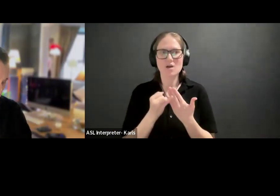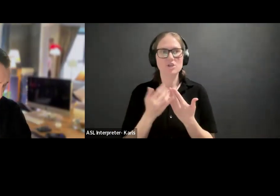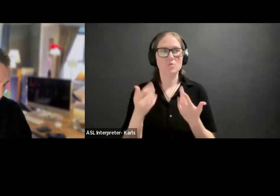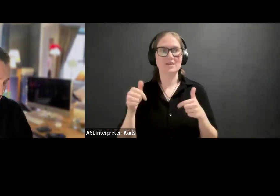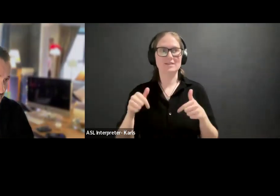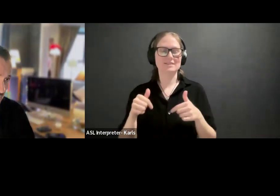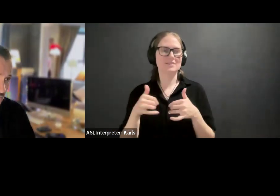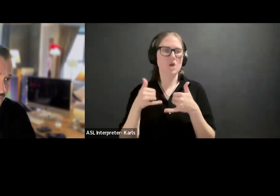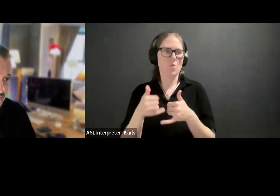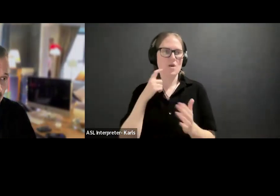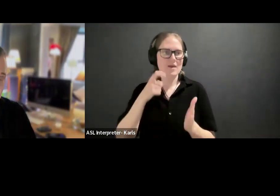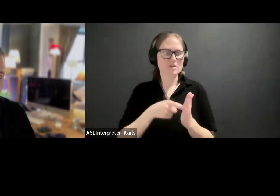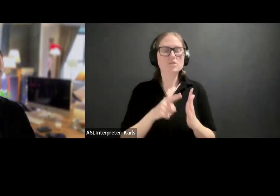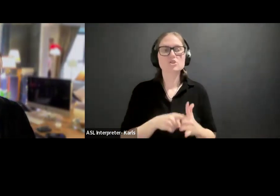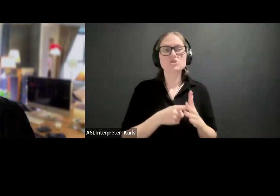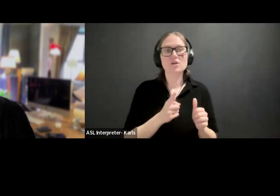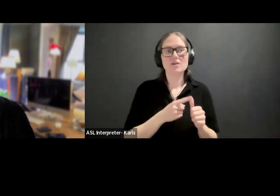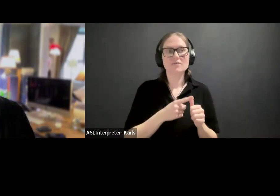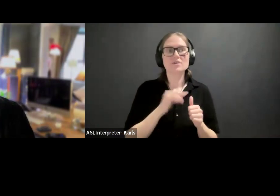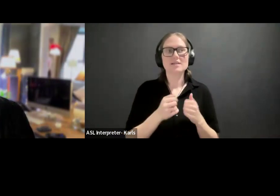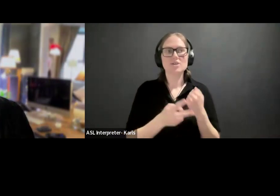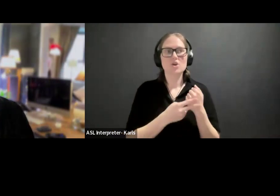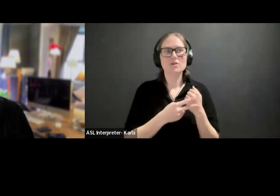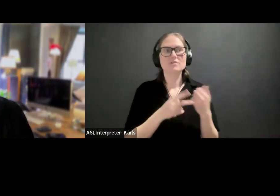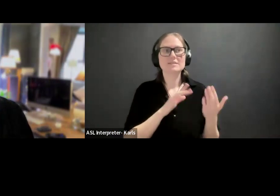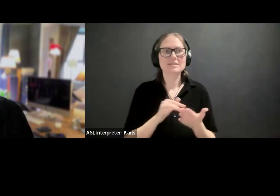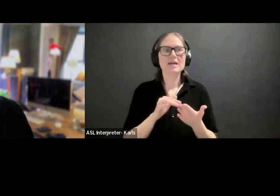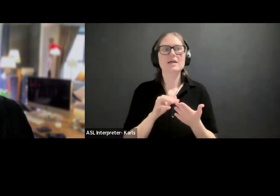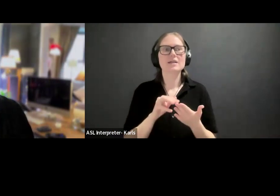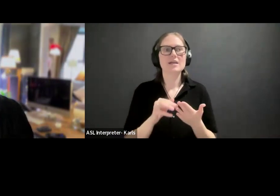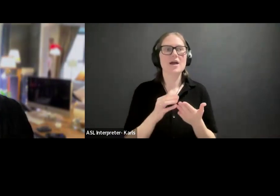As an archival study of maritime intimacy, aimed at reconstructing